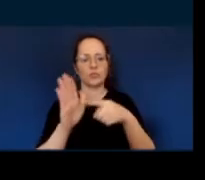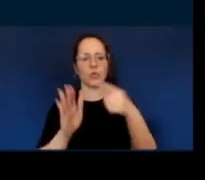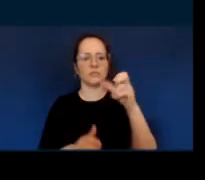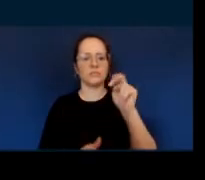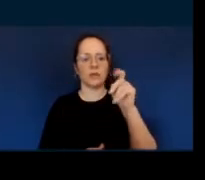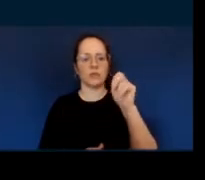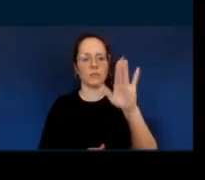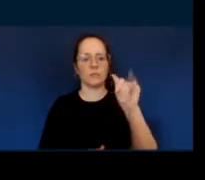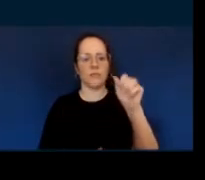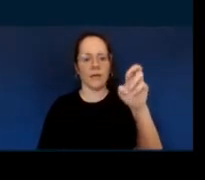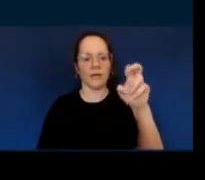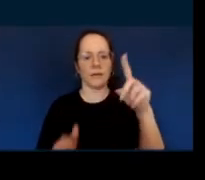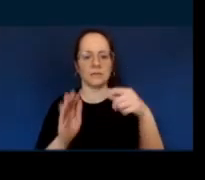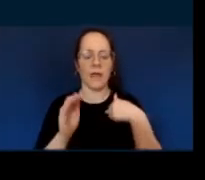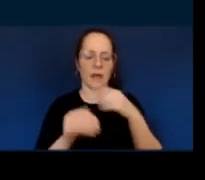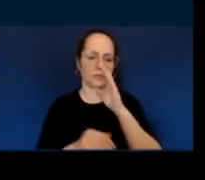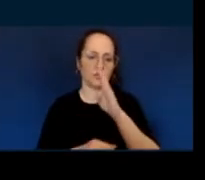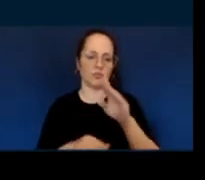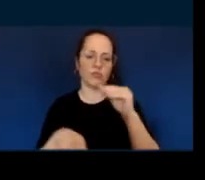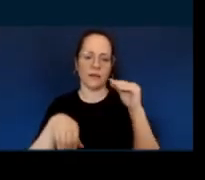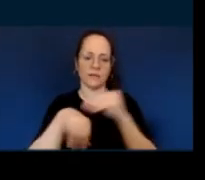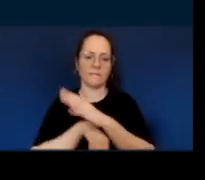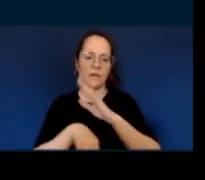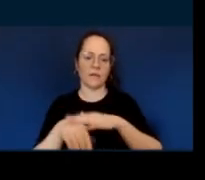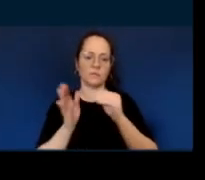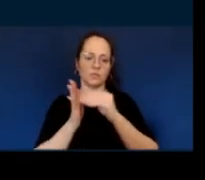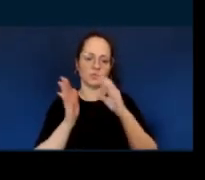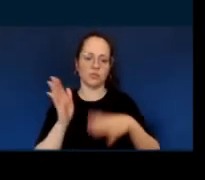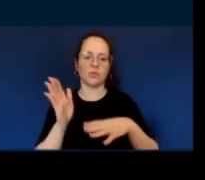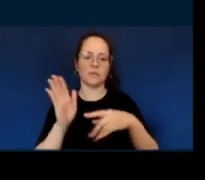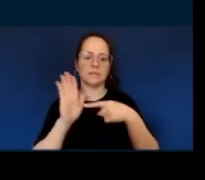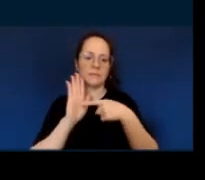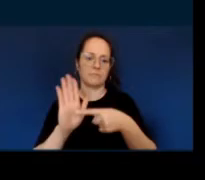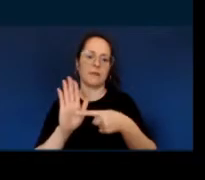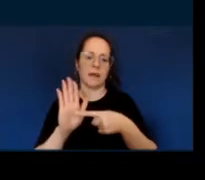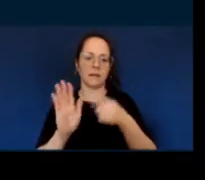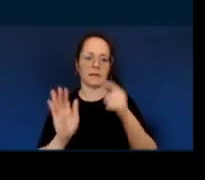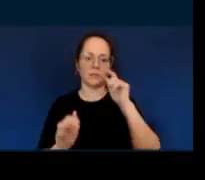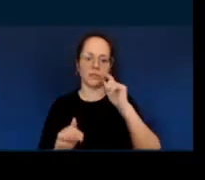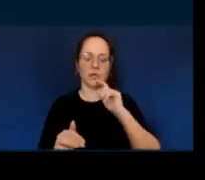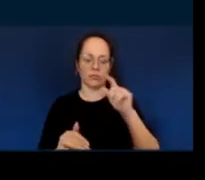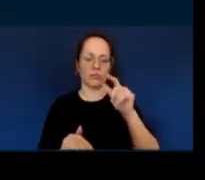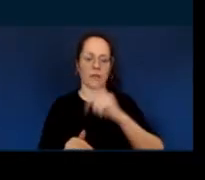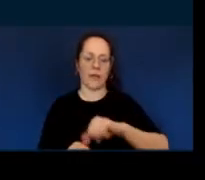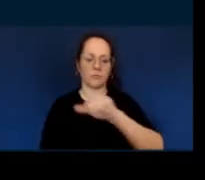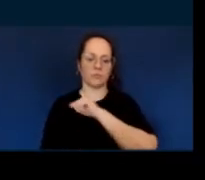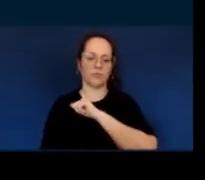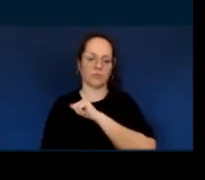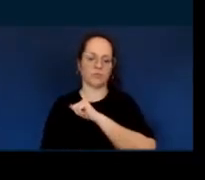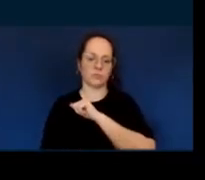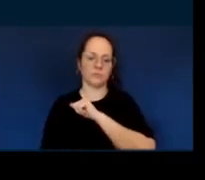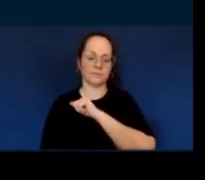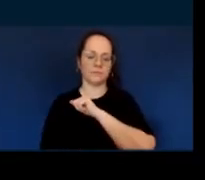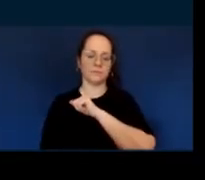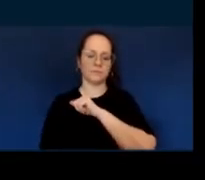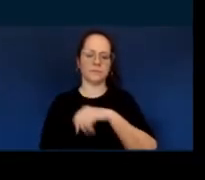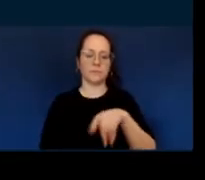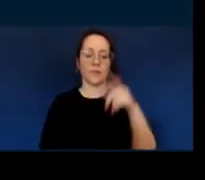IMAGES HAD A DIRECT EFFECT ON STUDENTS IMPLICIT GENDER ATTITUDES. THE LOGIC FOR INCLUDING OR